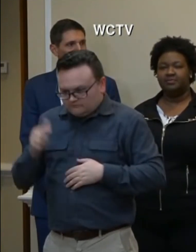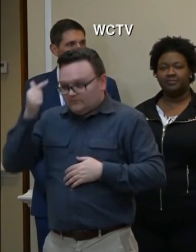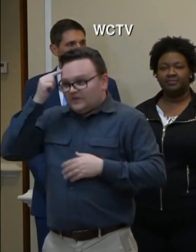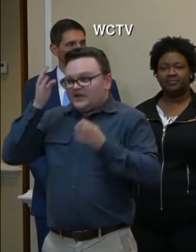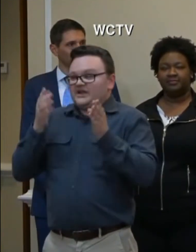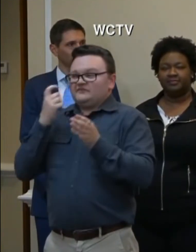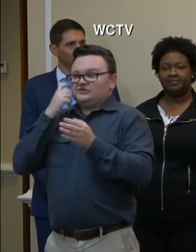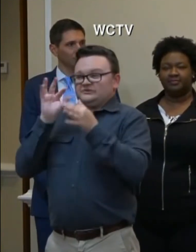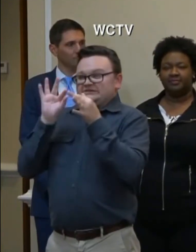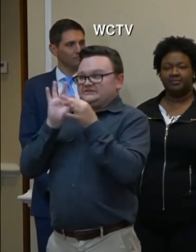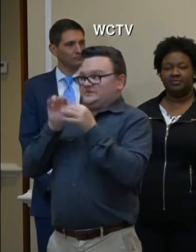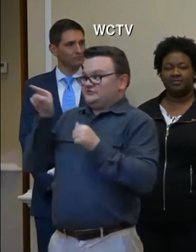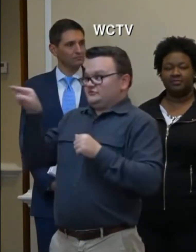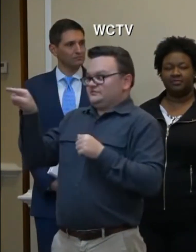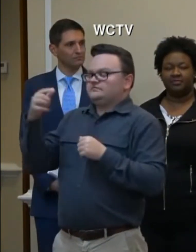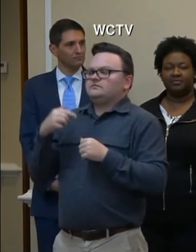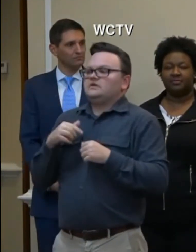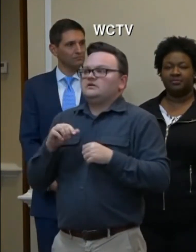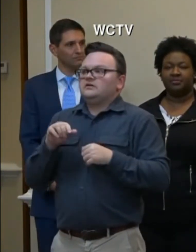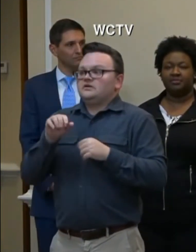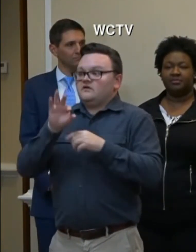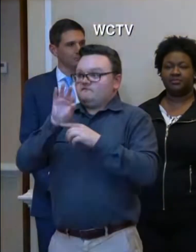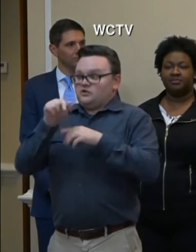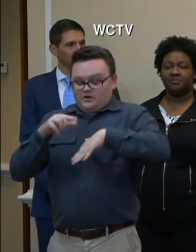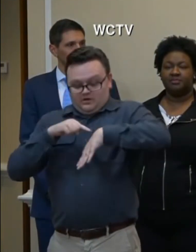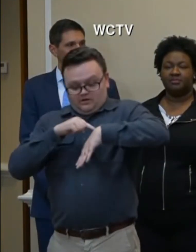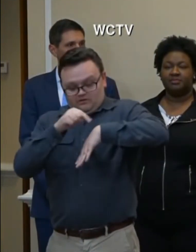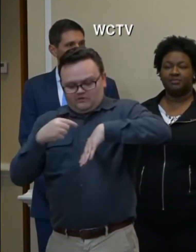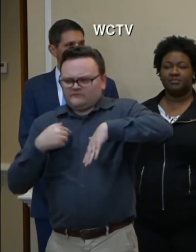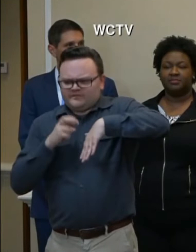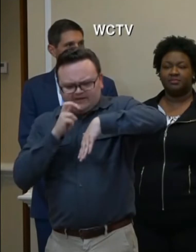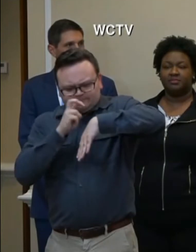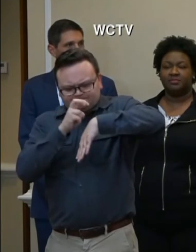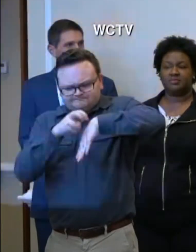been traveling our state this week to assess the needs of health care